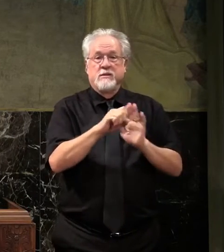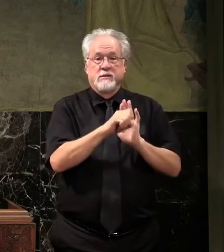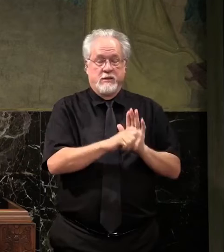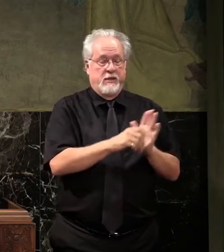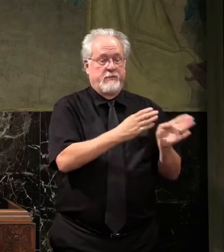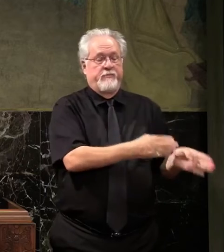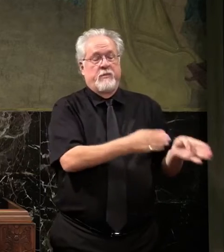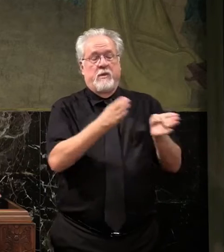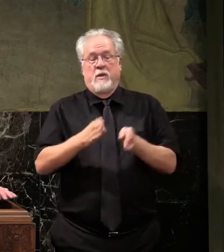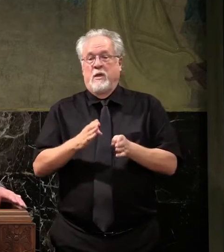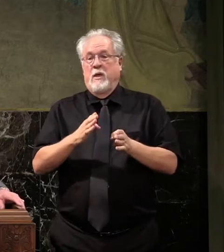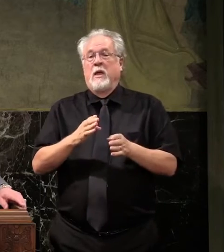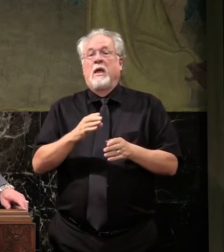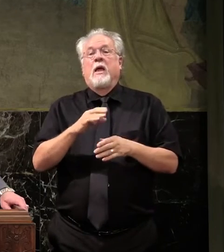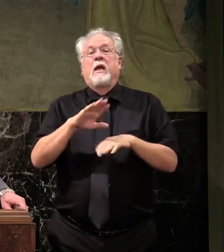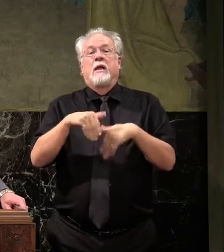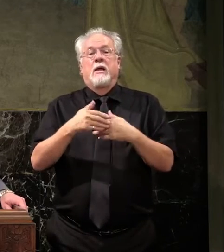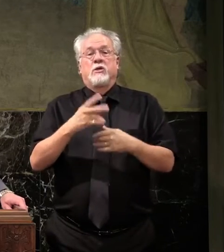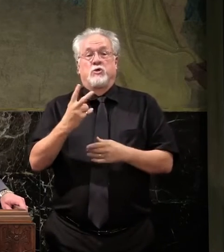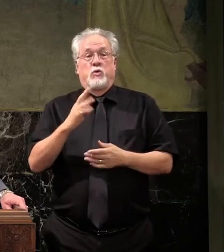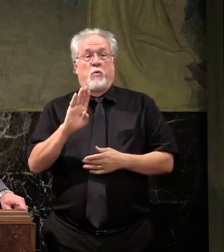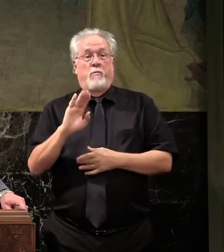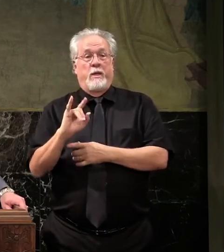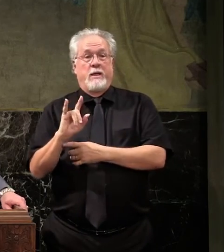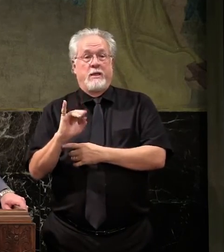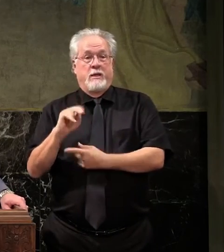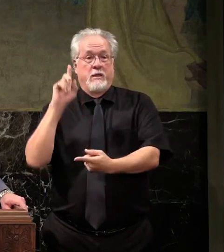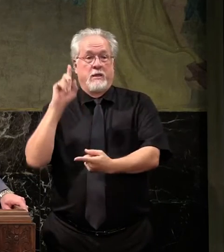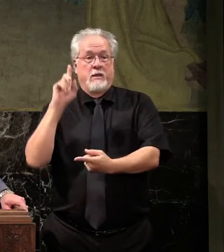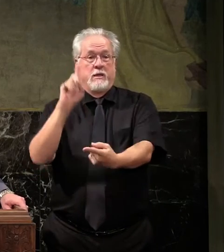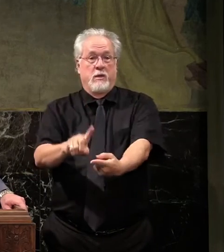We bought a two billion dollar deficit down to about 300